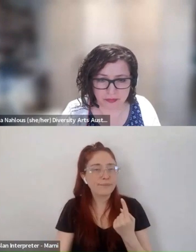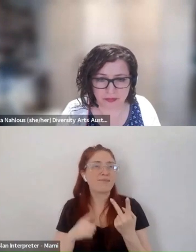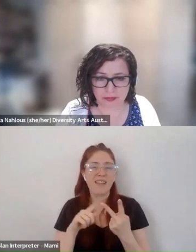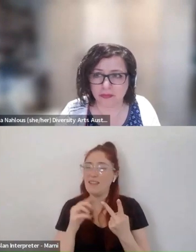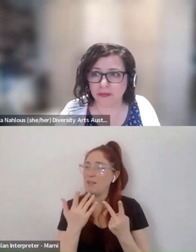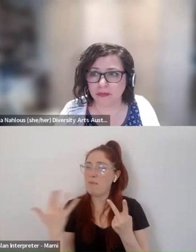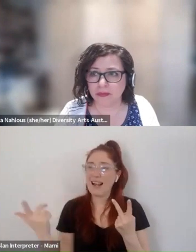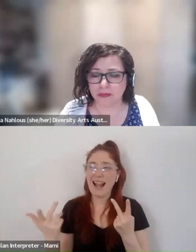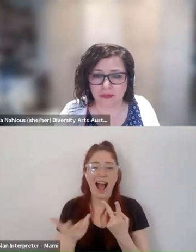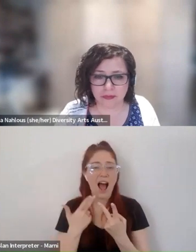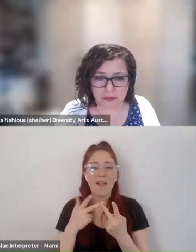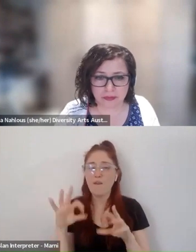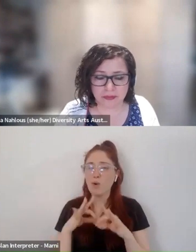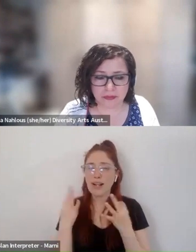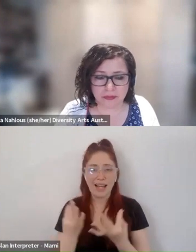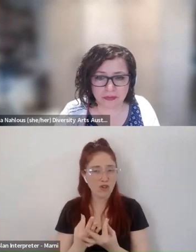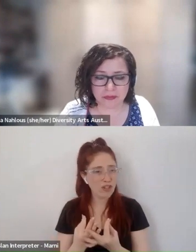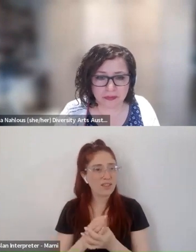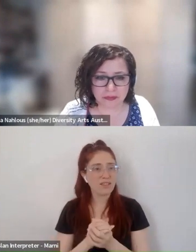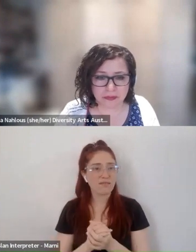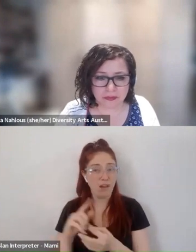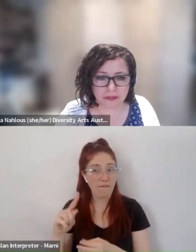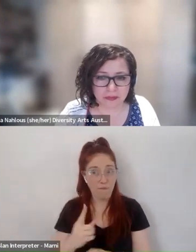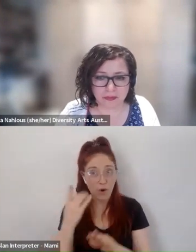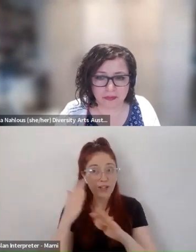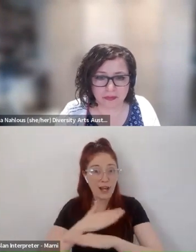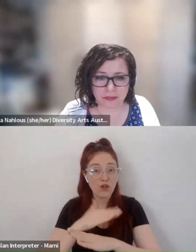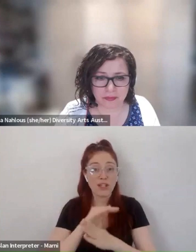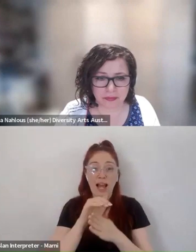and they're all First Nations, lead run First Nations board,